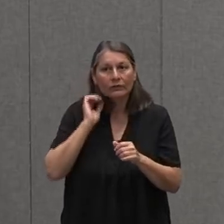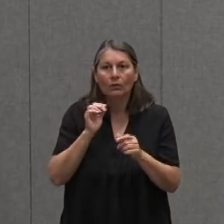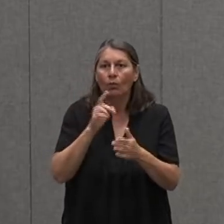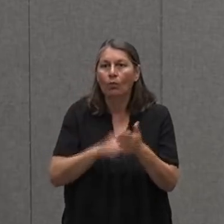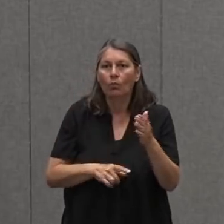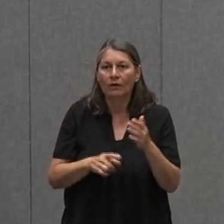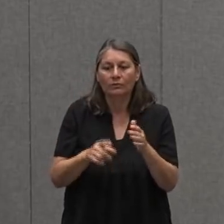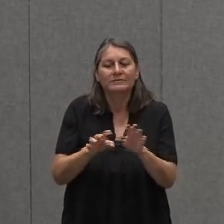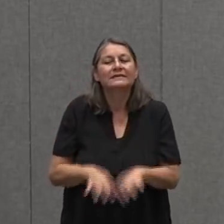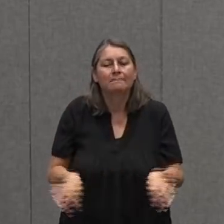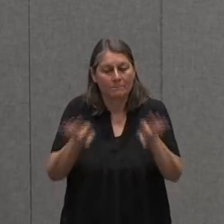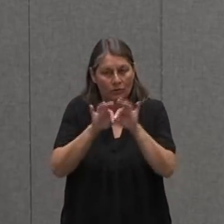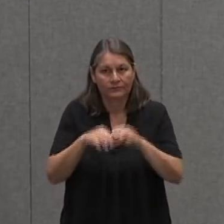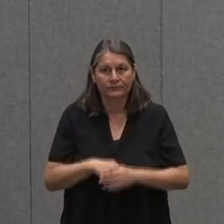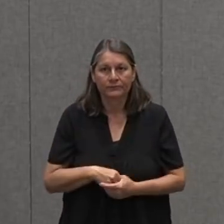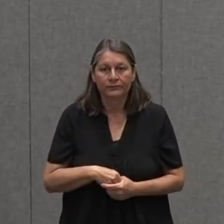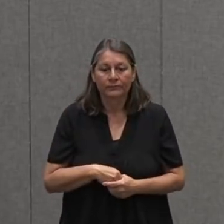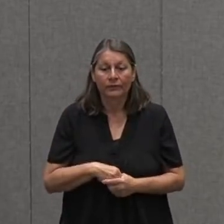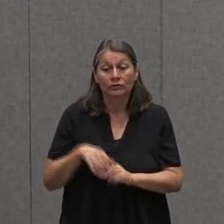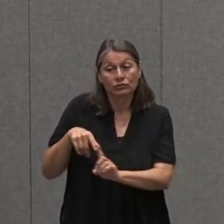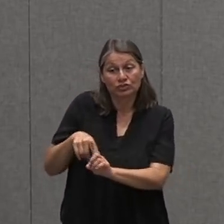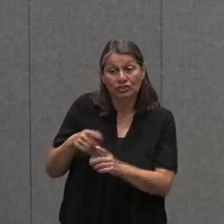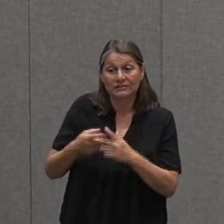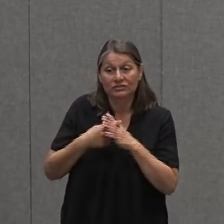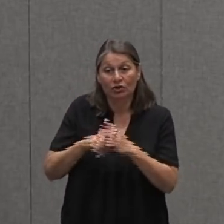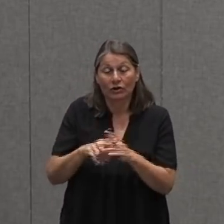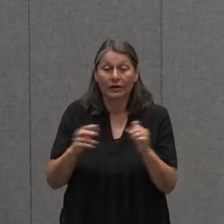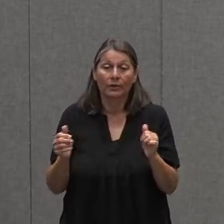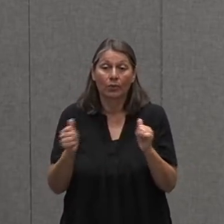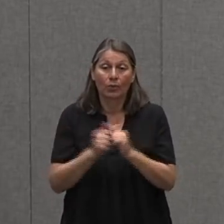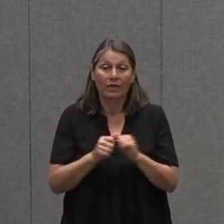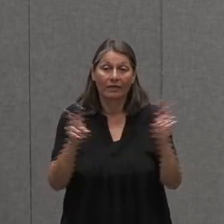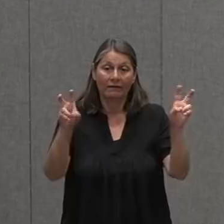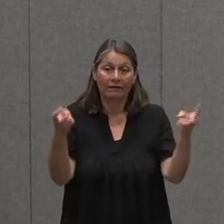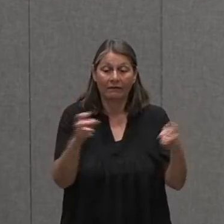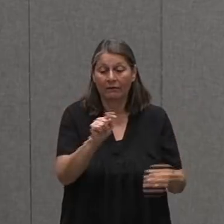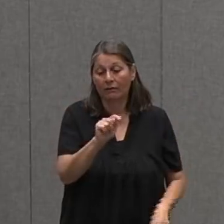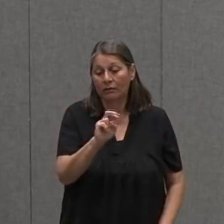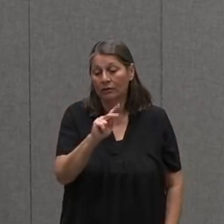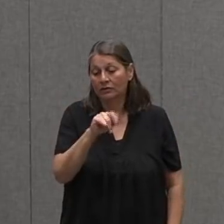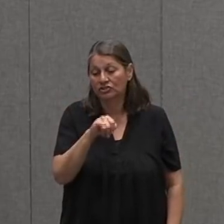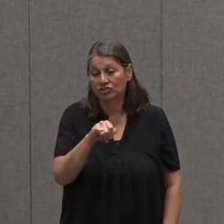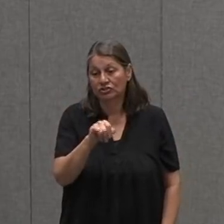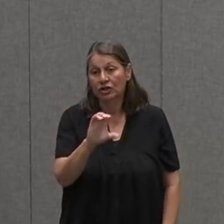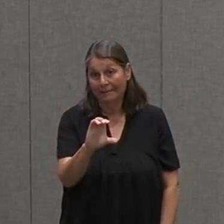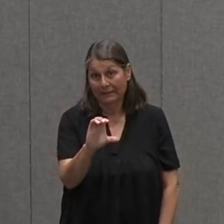So she started with a topic sentence. And we're gonna talk all about topic sentences,